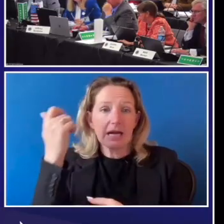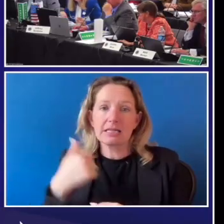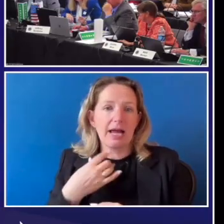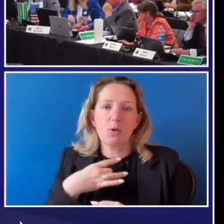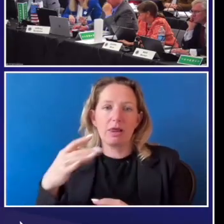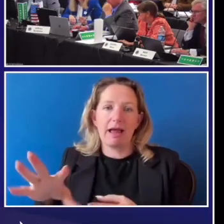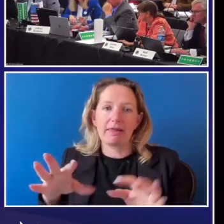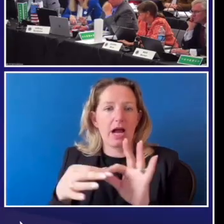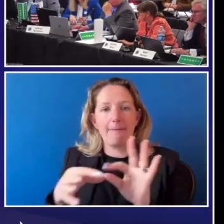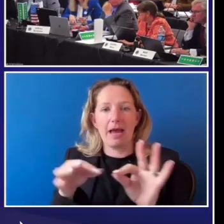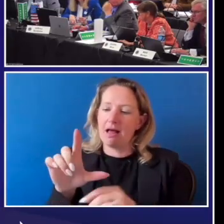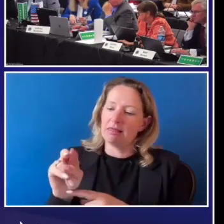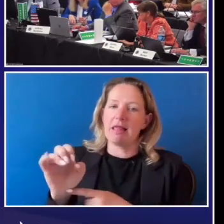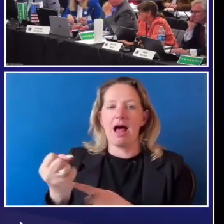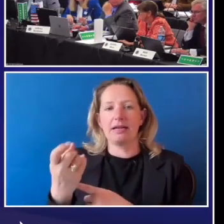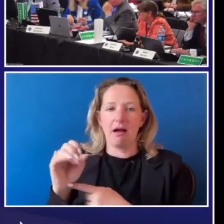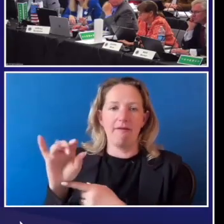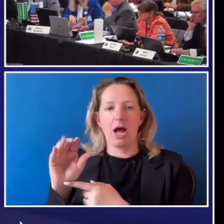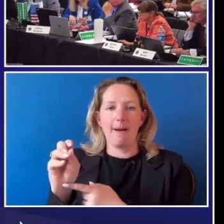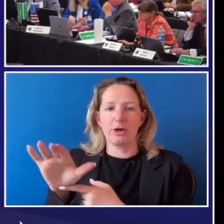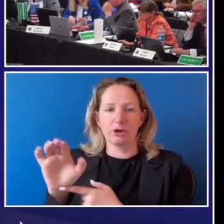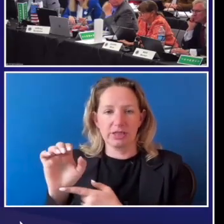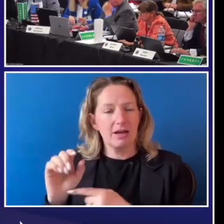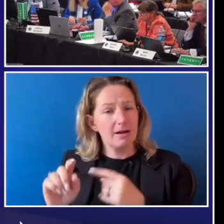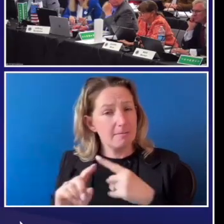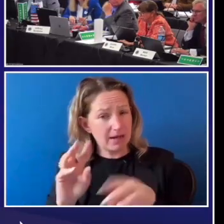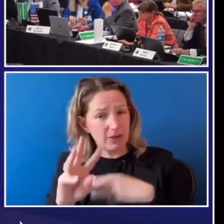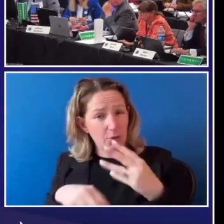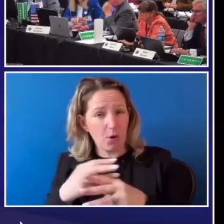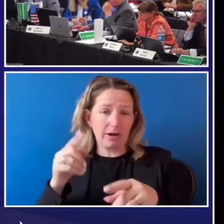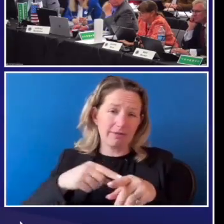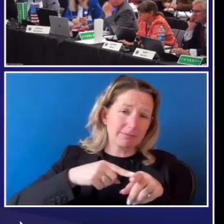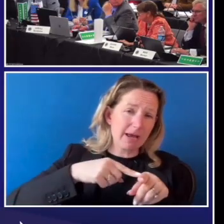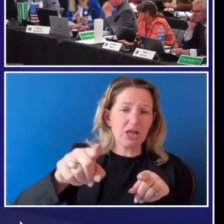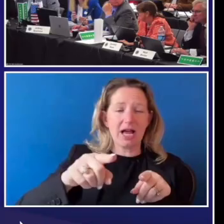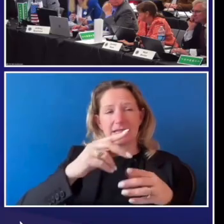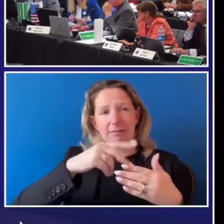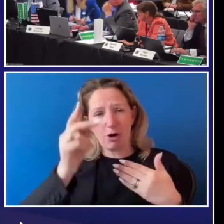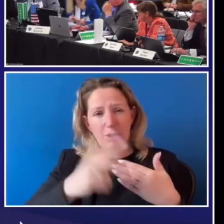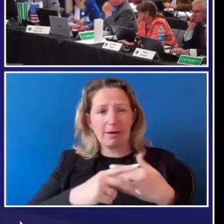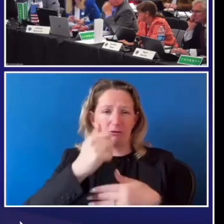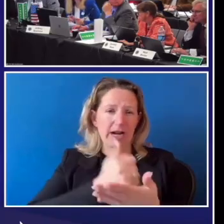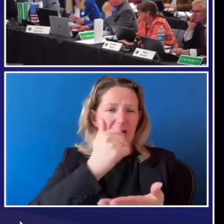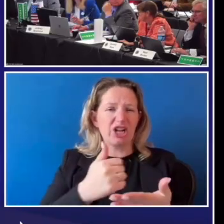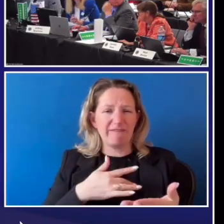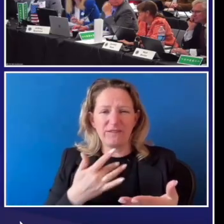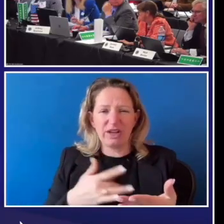It's just that it's from the in the world of specializing programmatic accreditation. I find it to be overly narrow, and we often talk